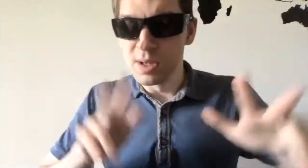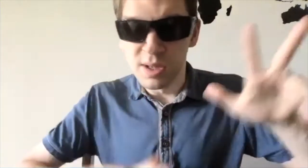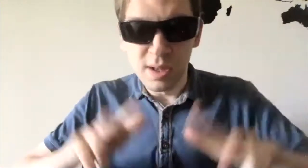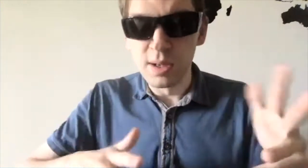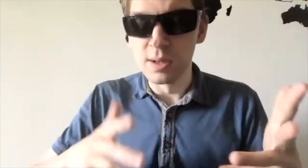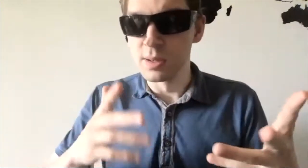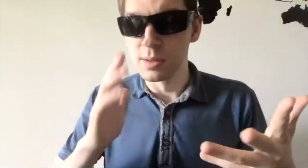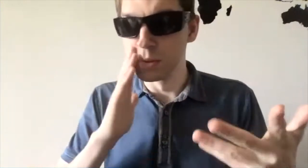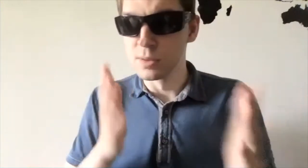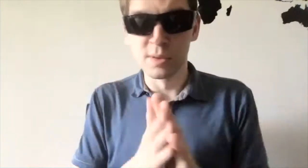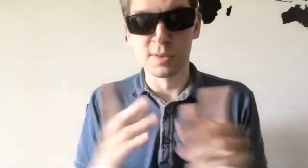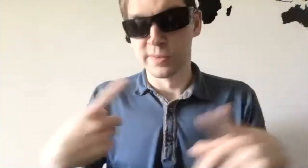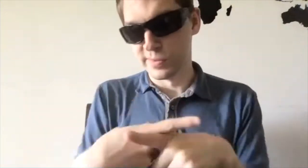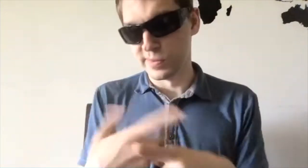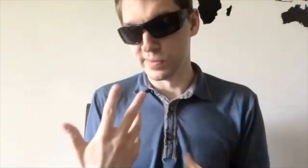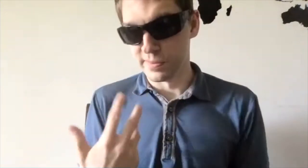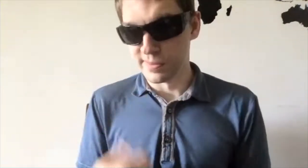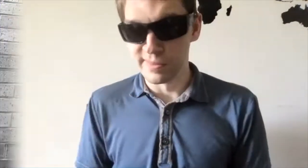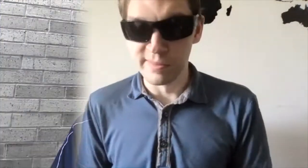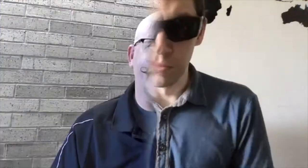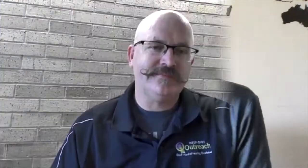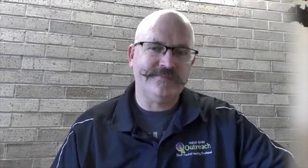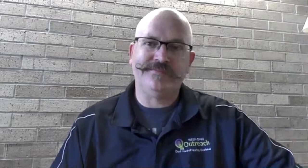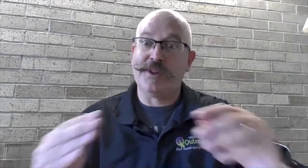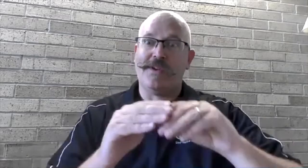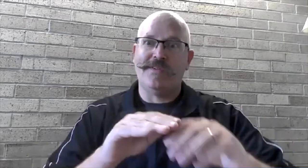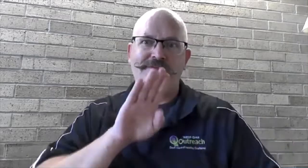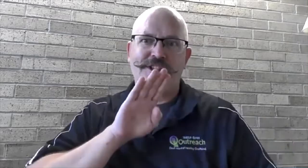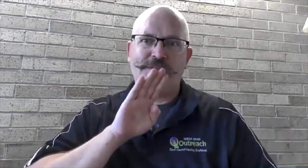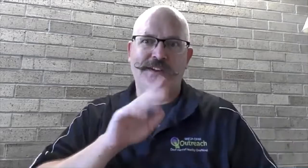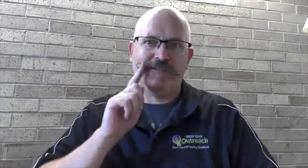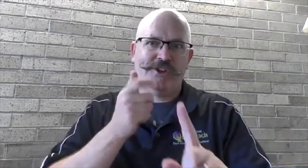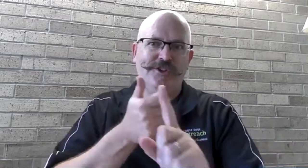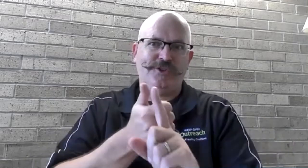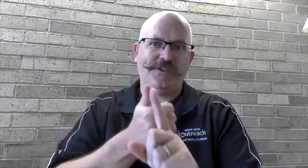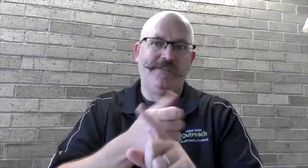How do I get that? I need to have someone close by to get that information correctly.